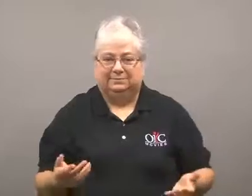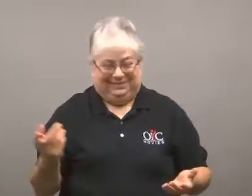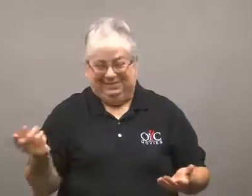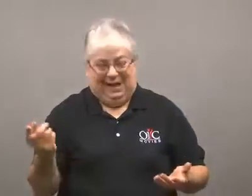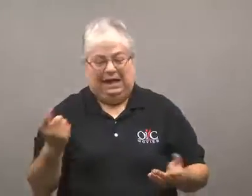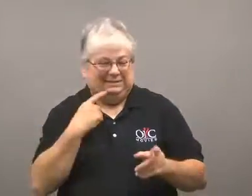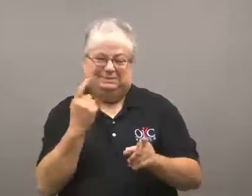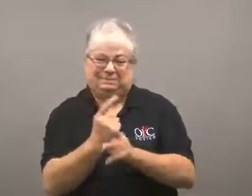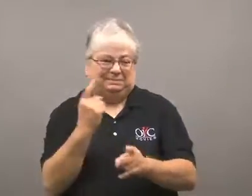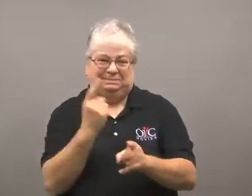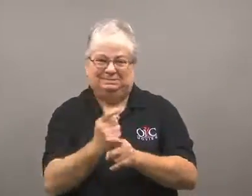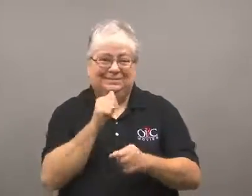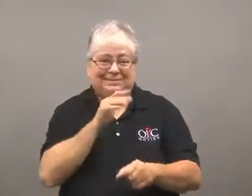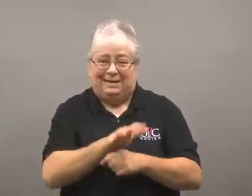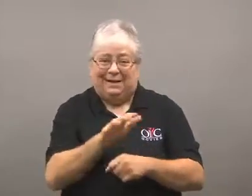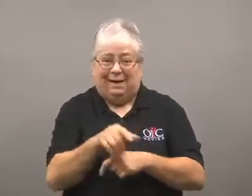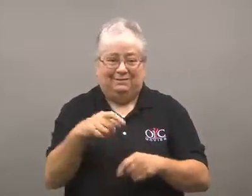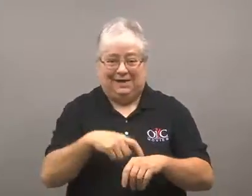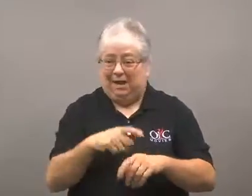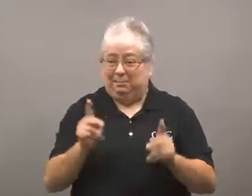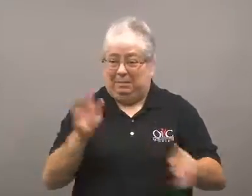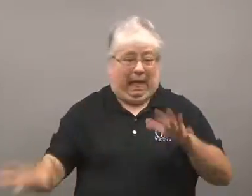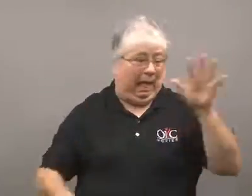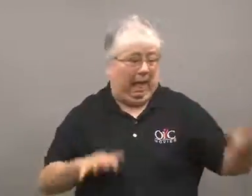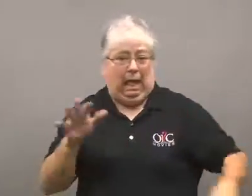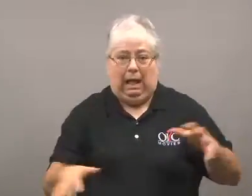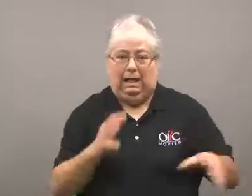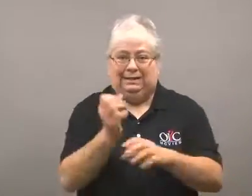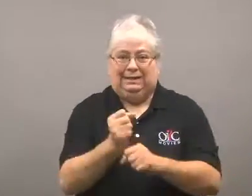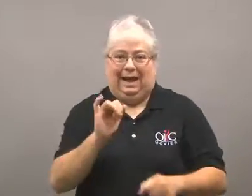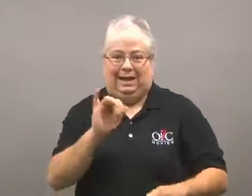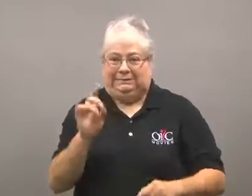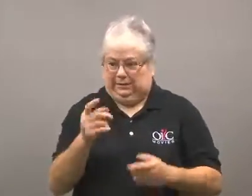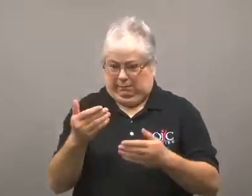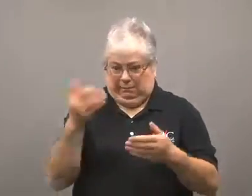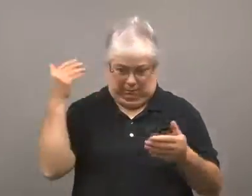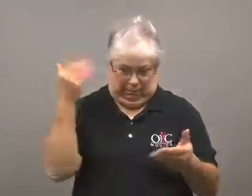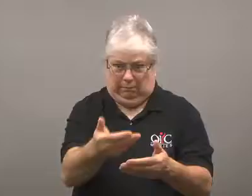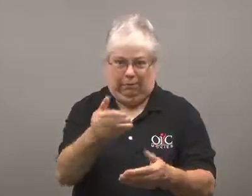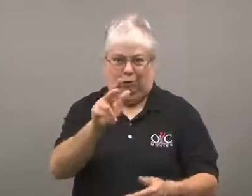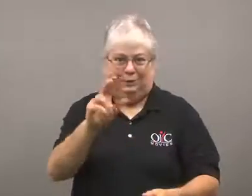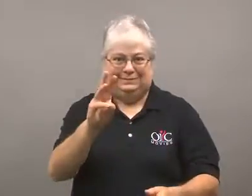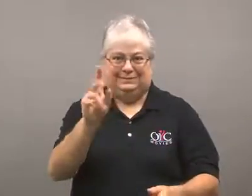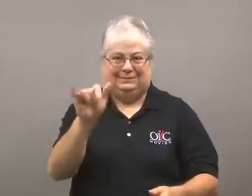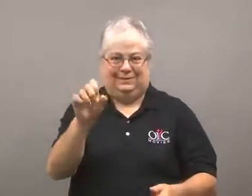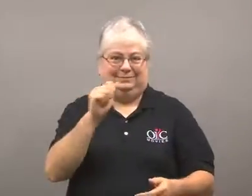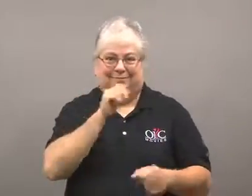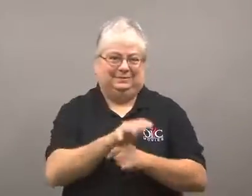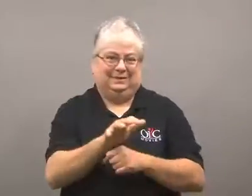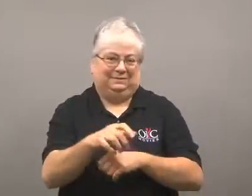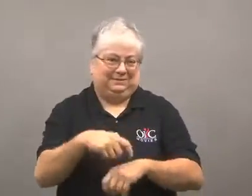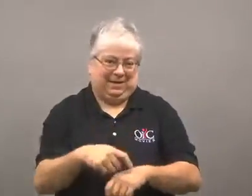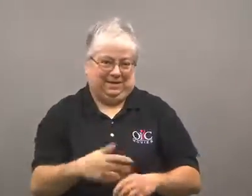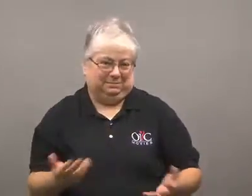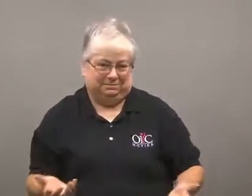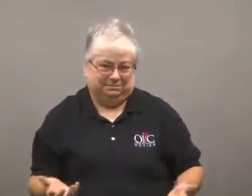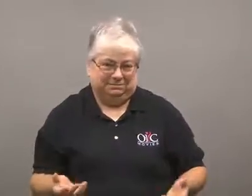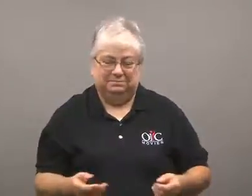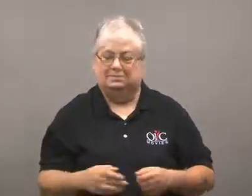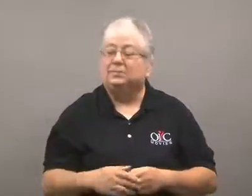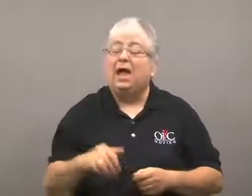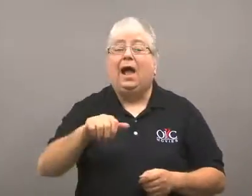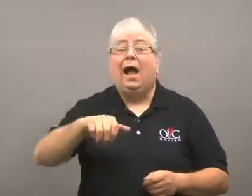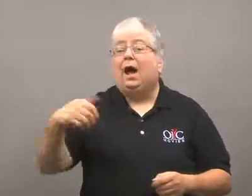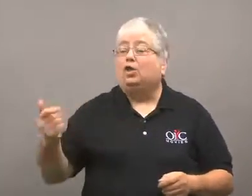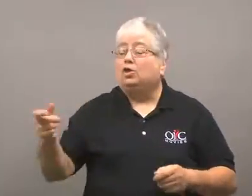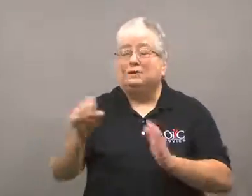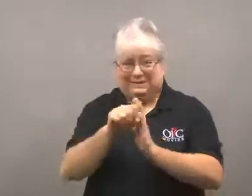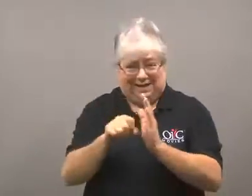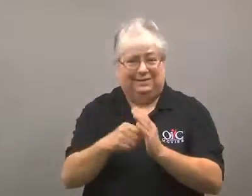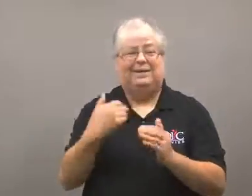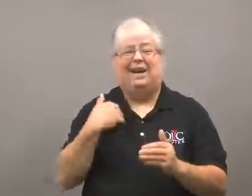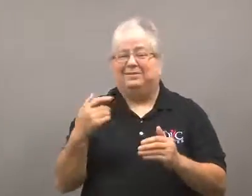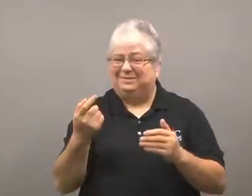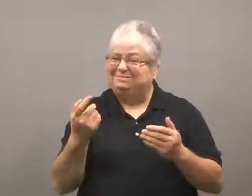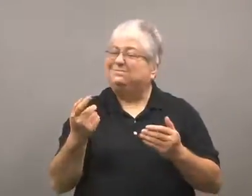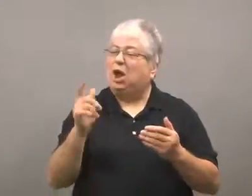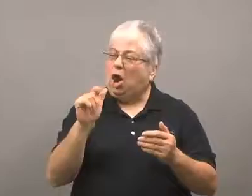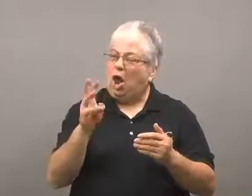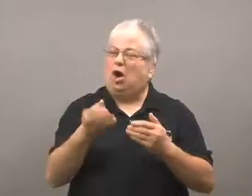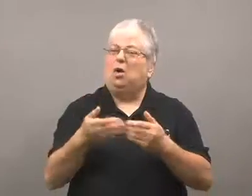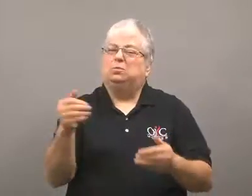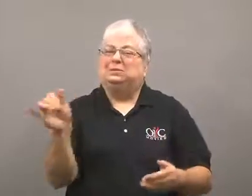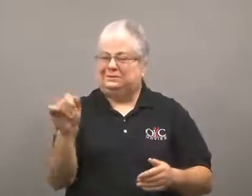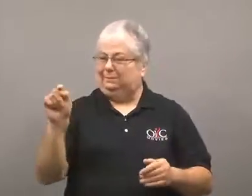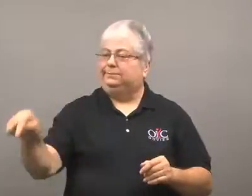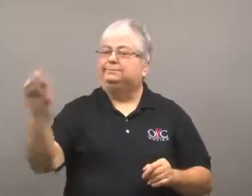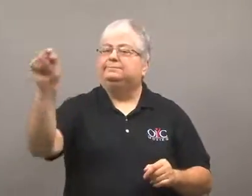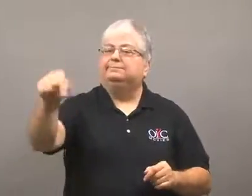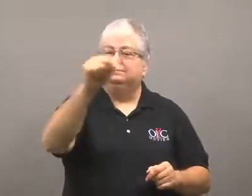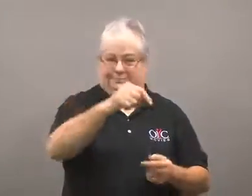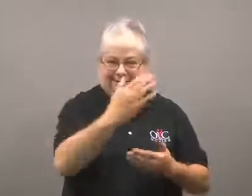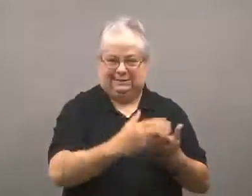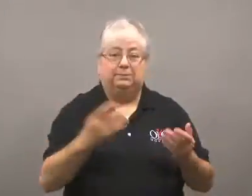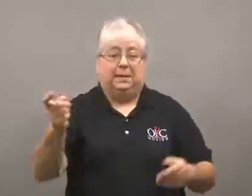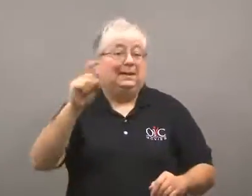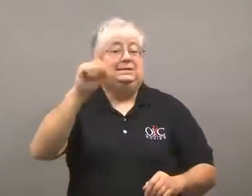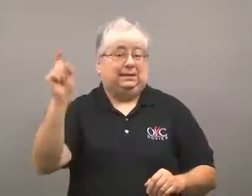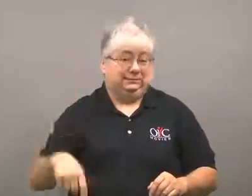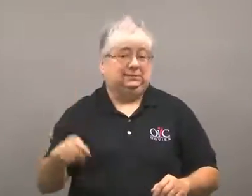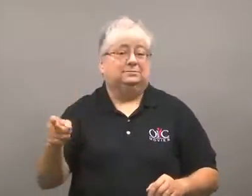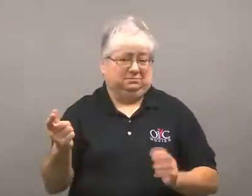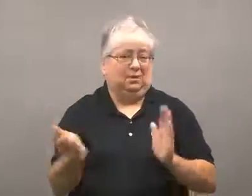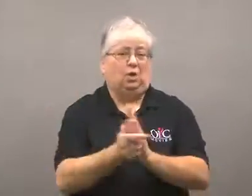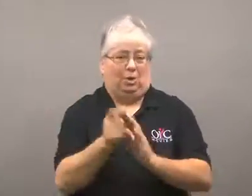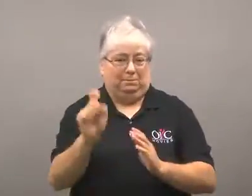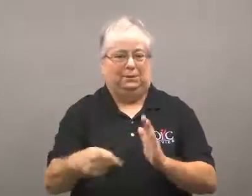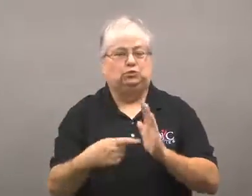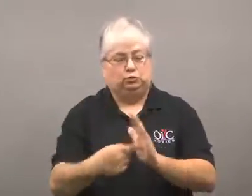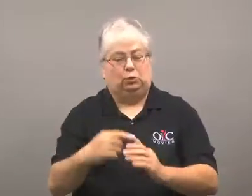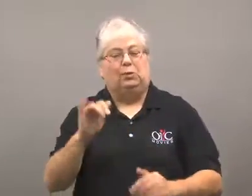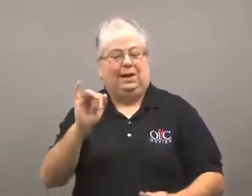It agreed 36 days wasn't enough time for voters to scramble to get ID.